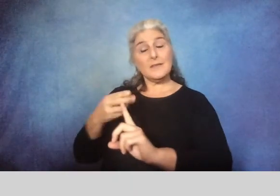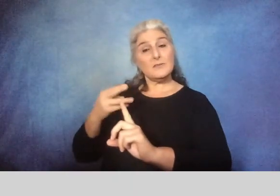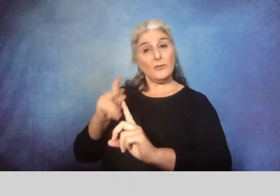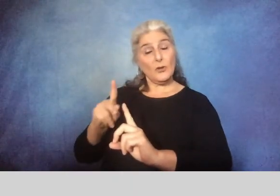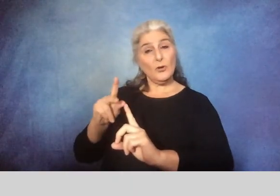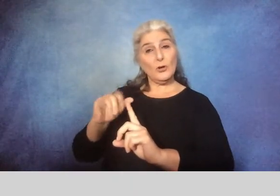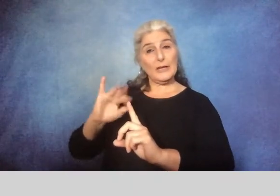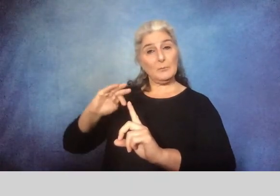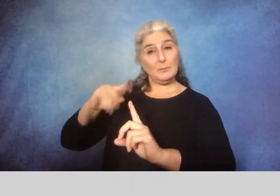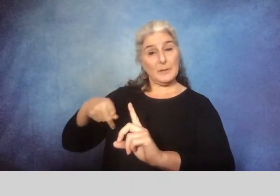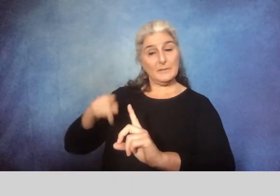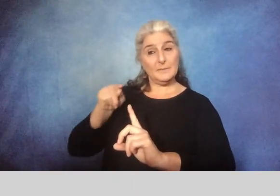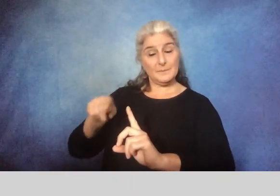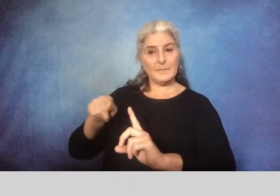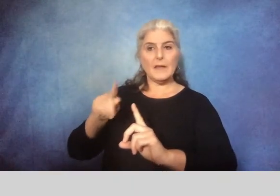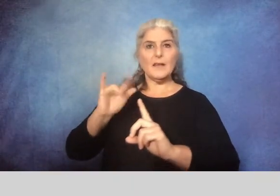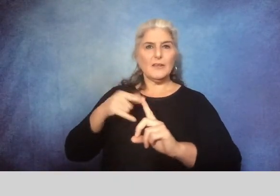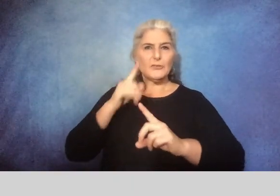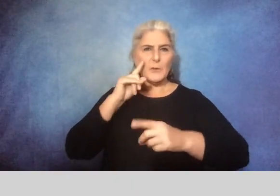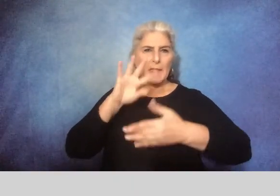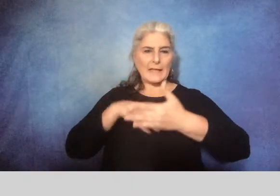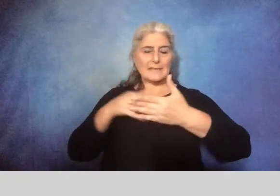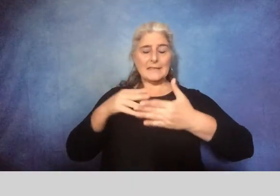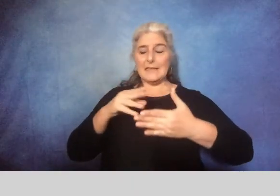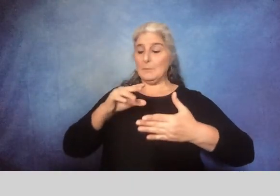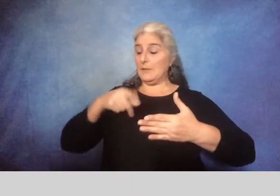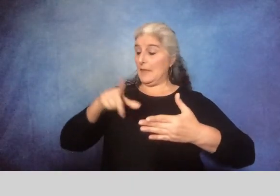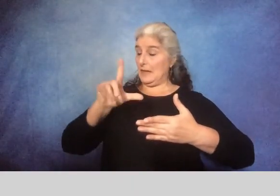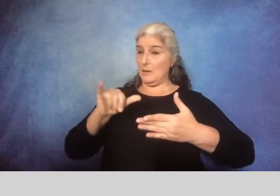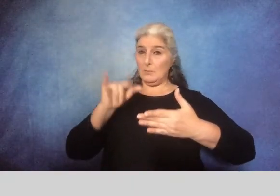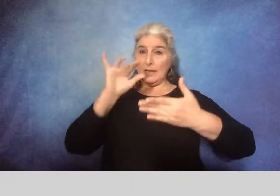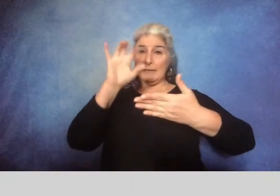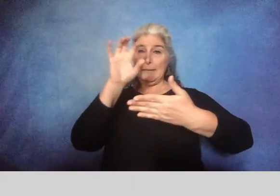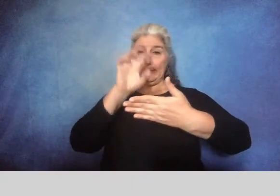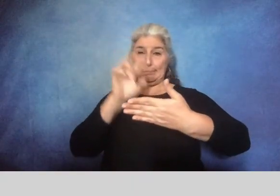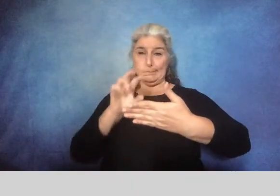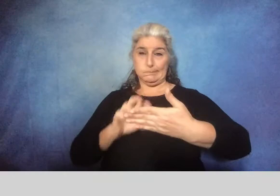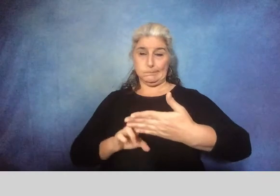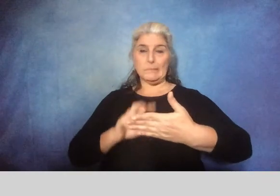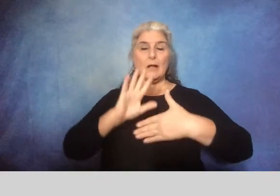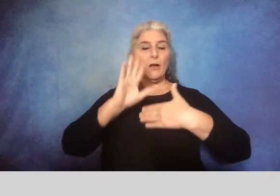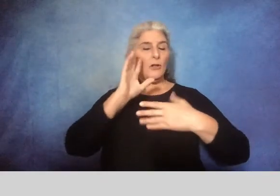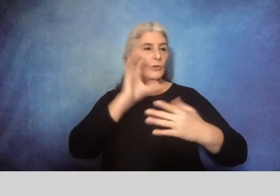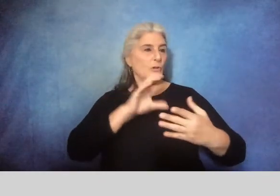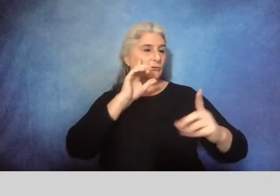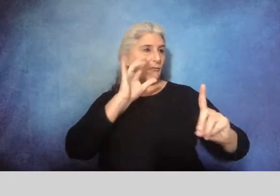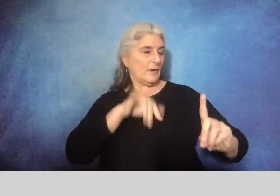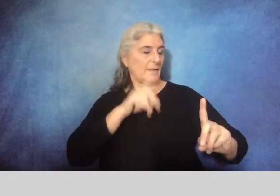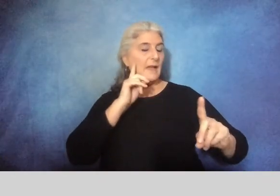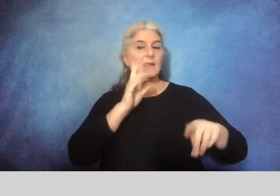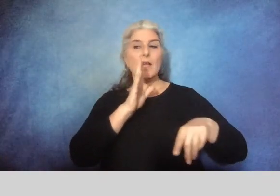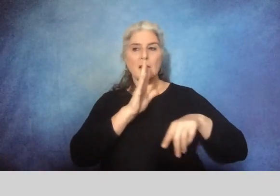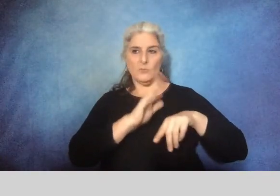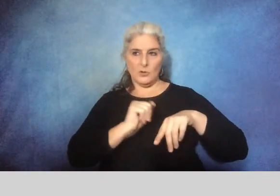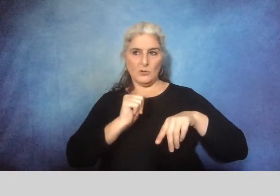So there is a table that pluggy looks up for the hook specification and it calls it hook implementation.